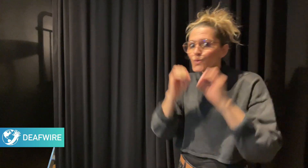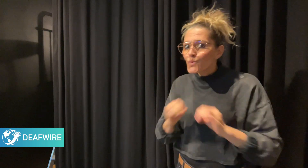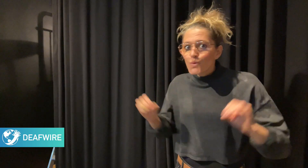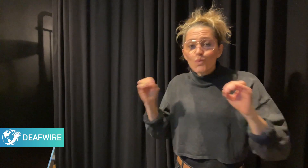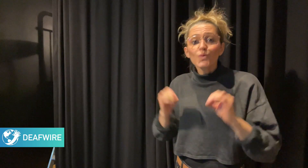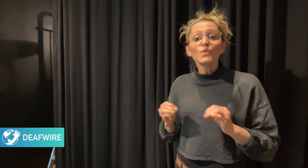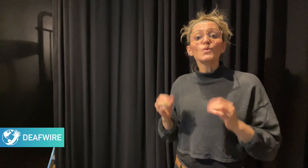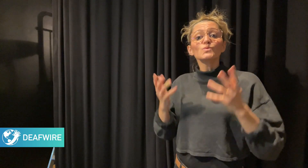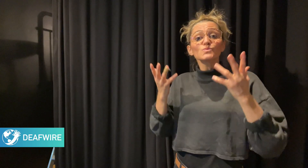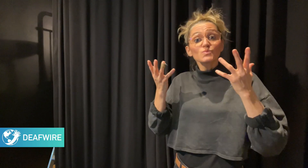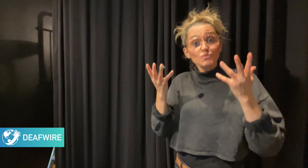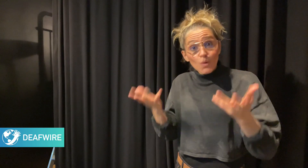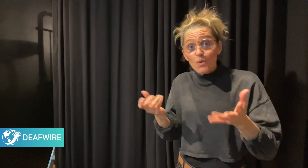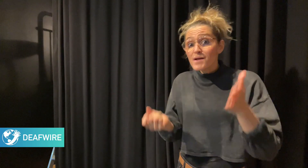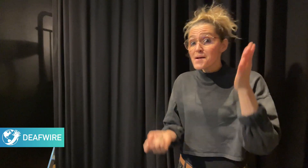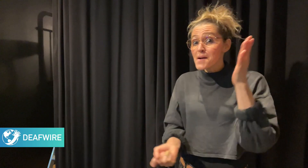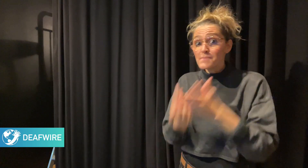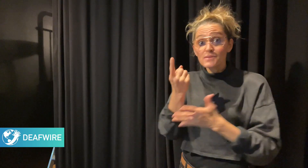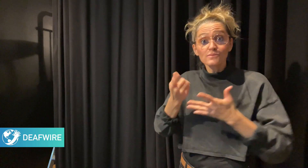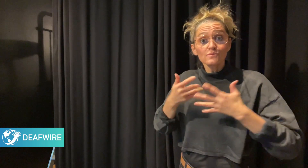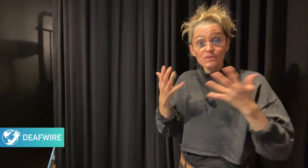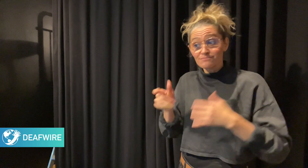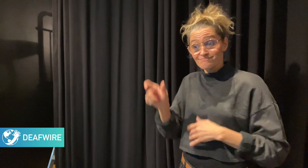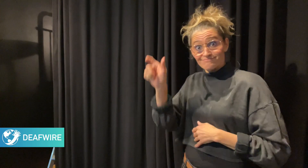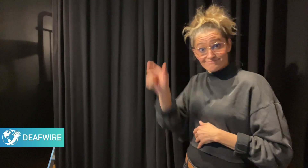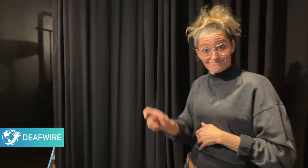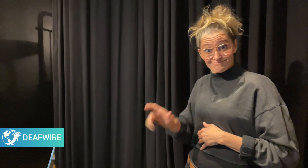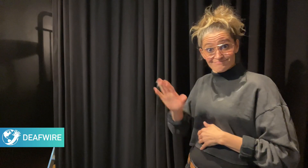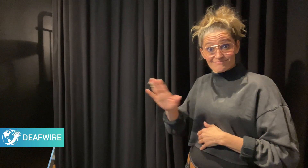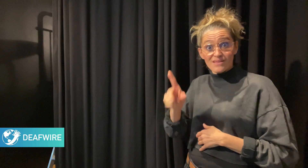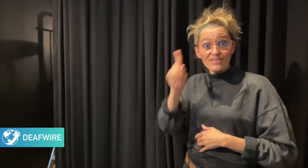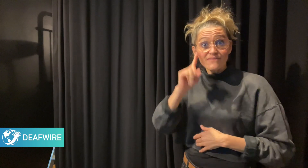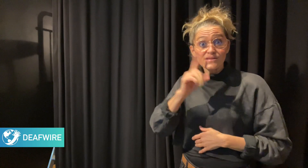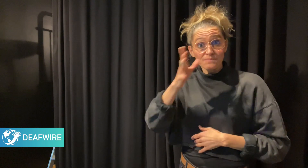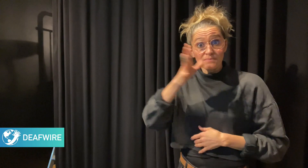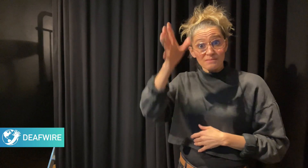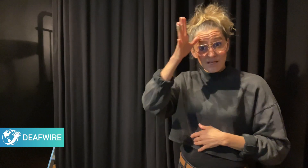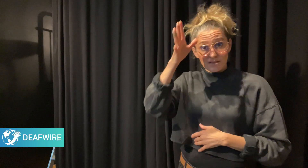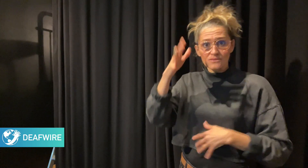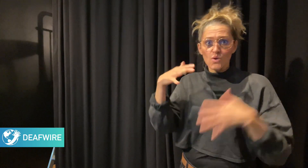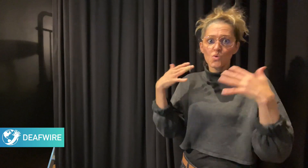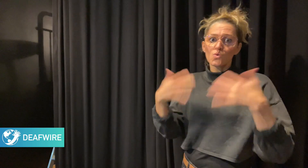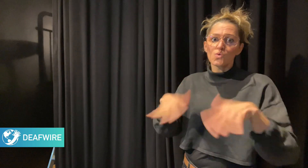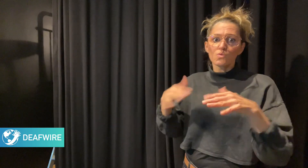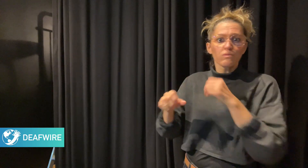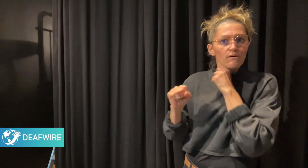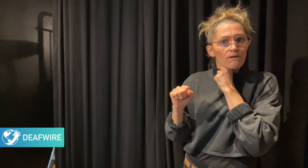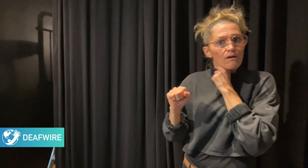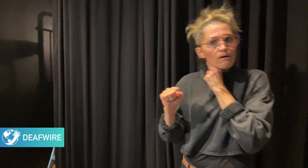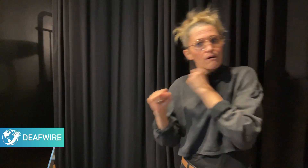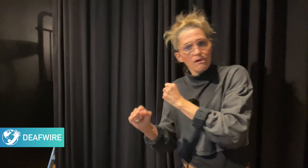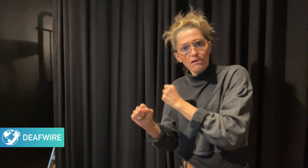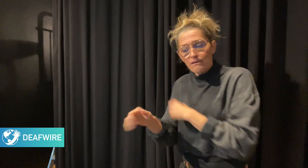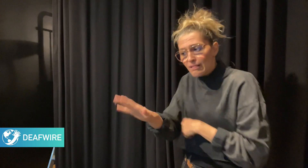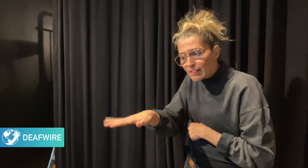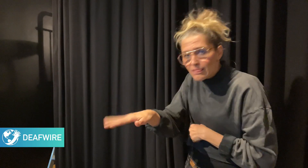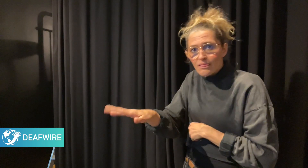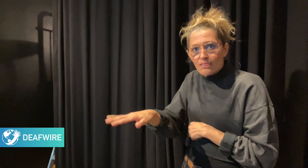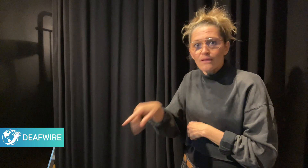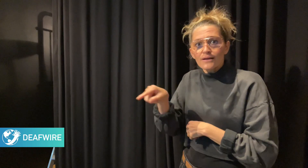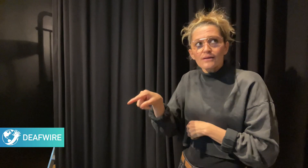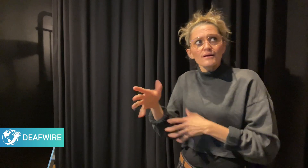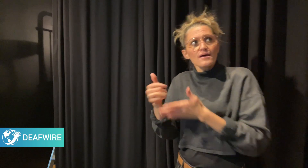disability rights laws did not exist yet. Therefore,